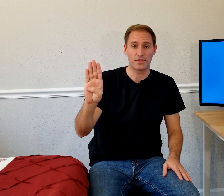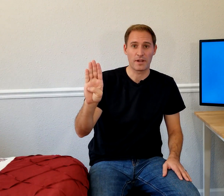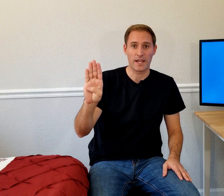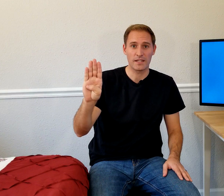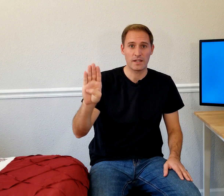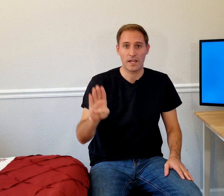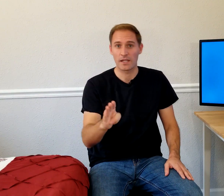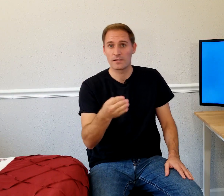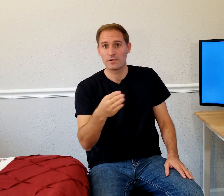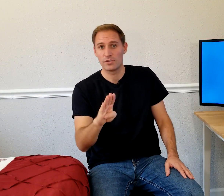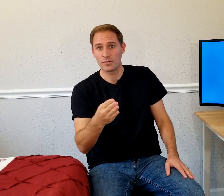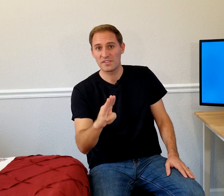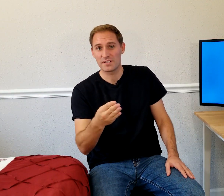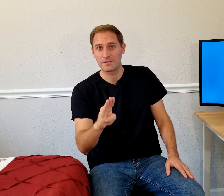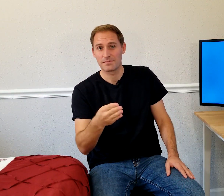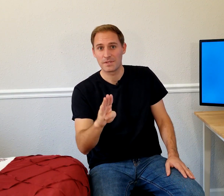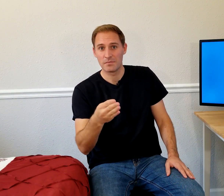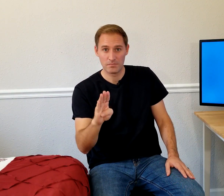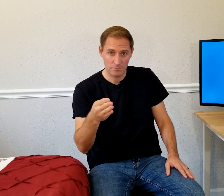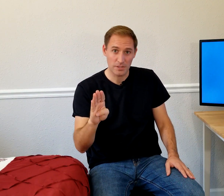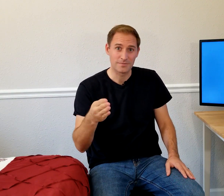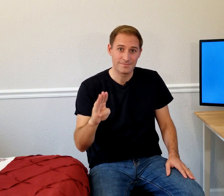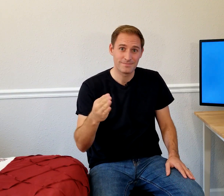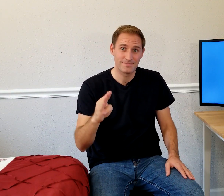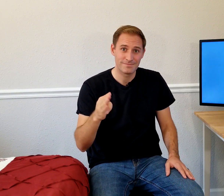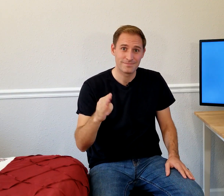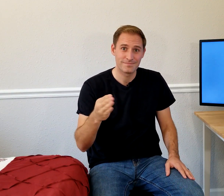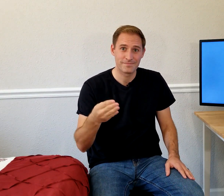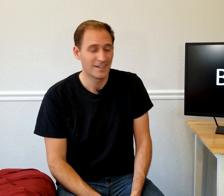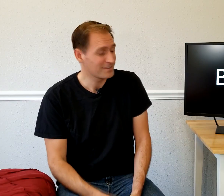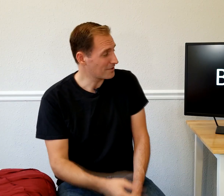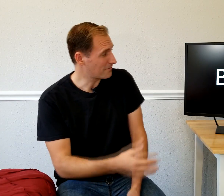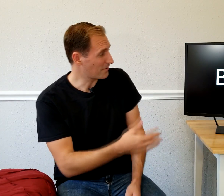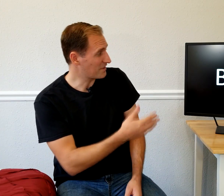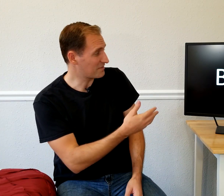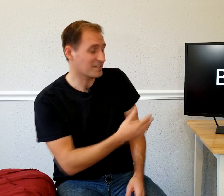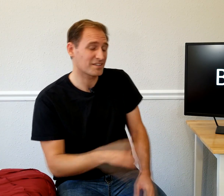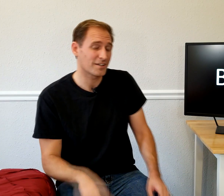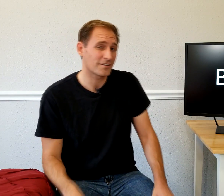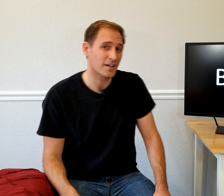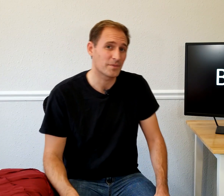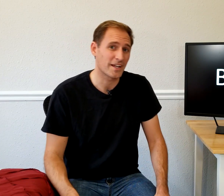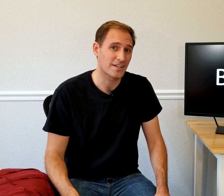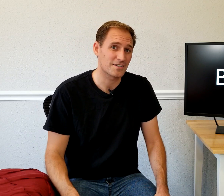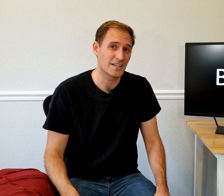your hand and you twist it blue. So for this next color I'm gonna actually let